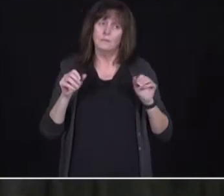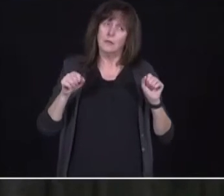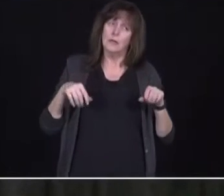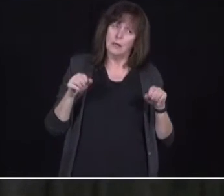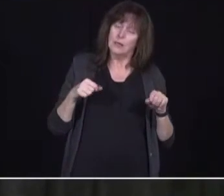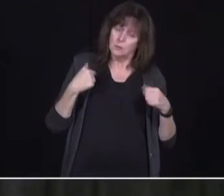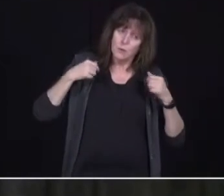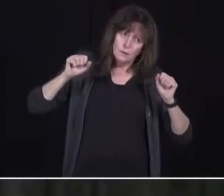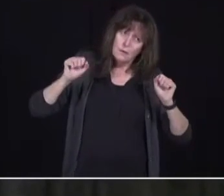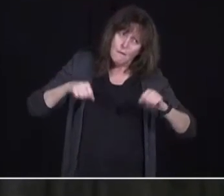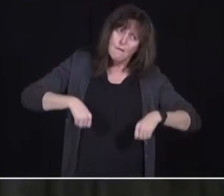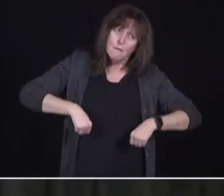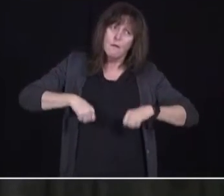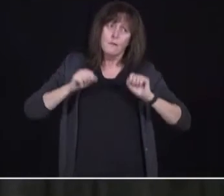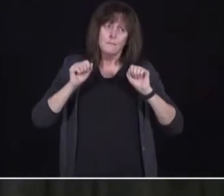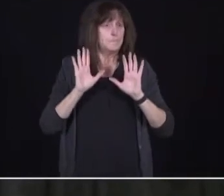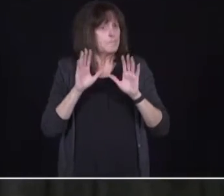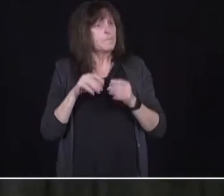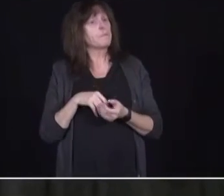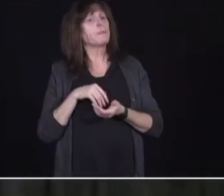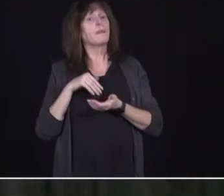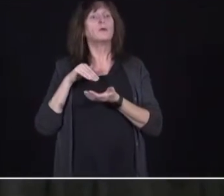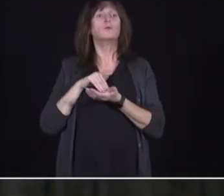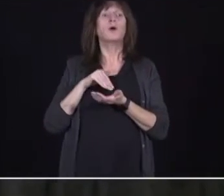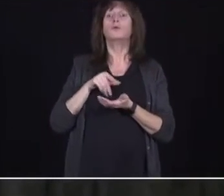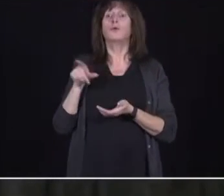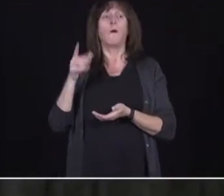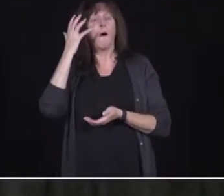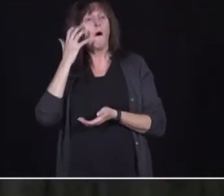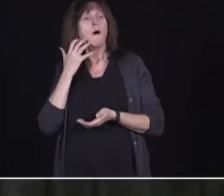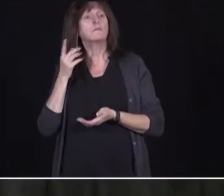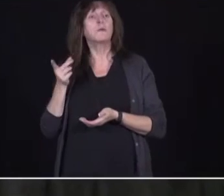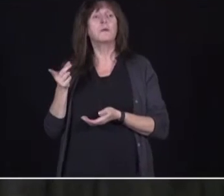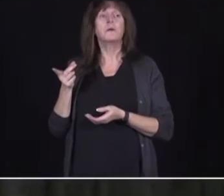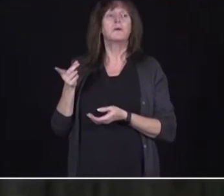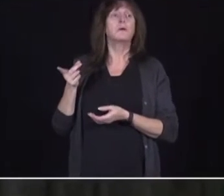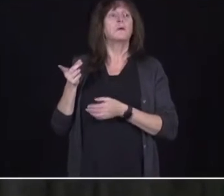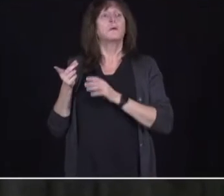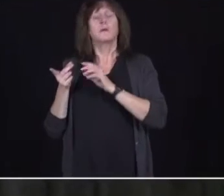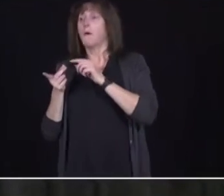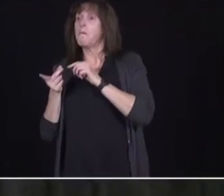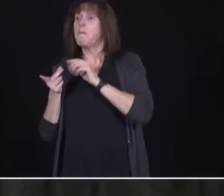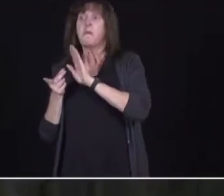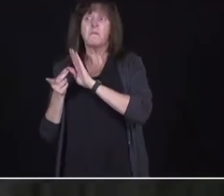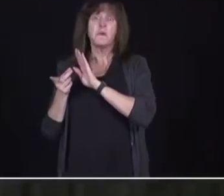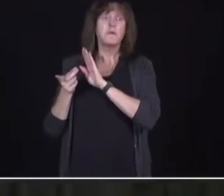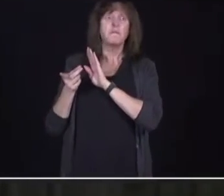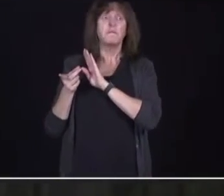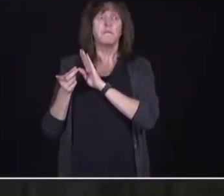But yes we do have the ability to move surgeons, for example, from one hospital to another.